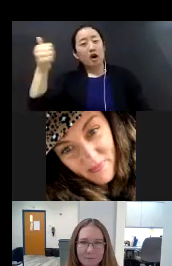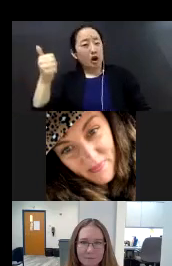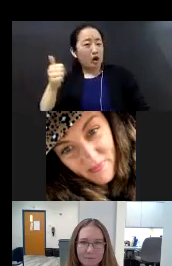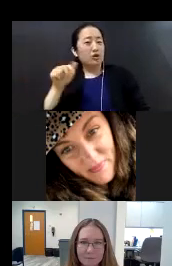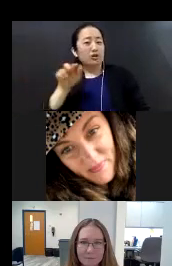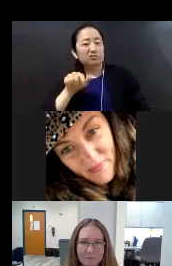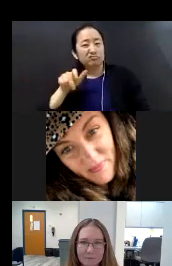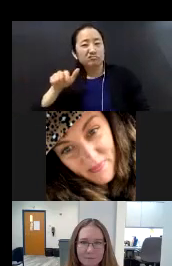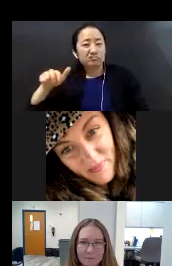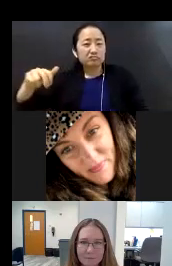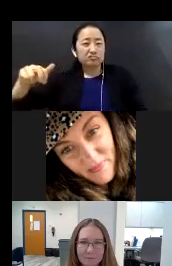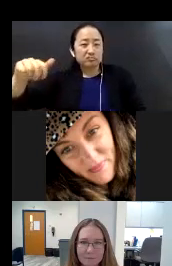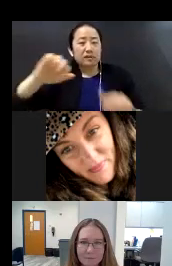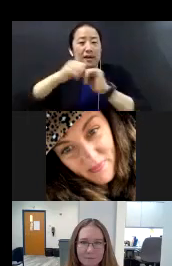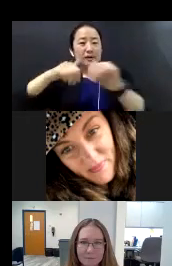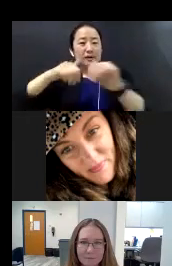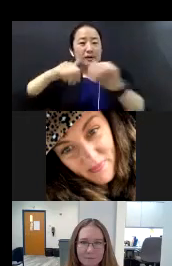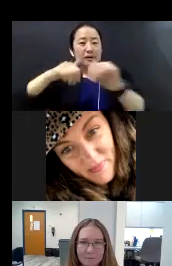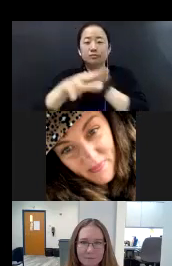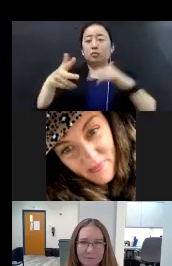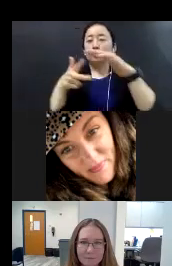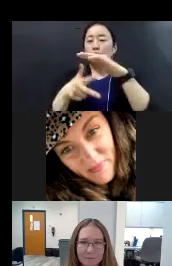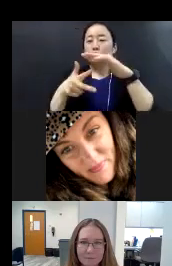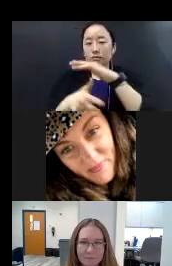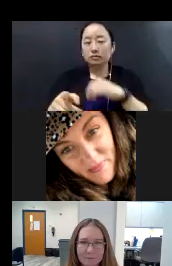TO ENTER THE ARE GARAGE SPACE, SO KIND OF THINKING